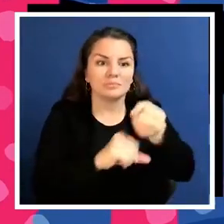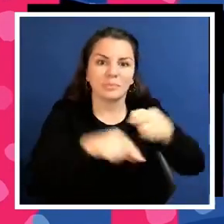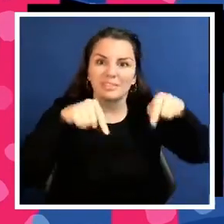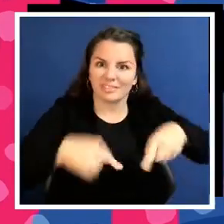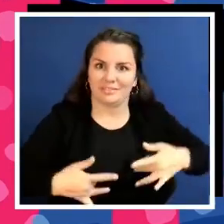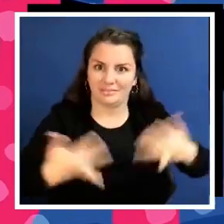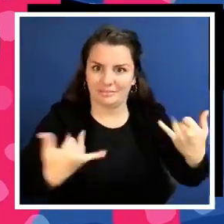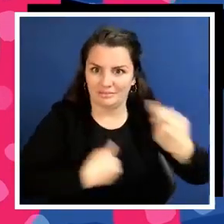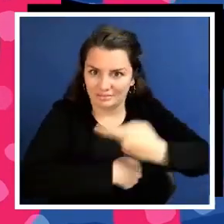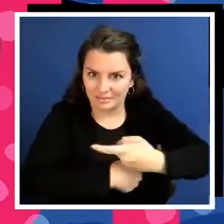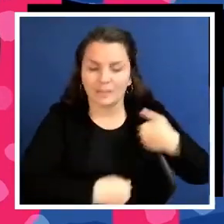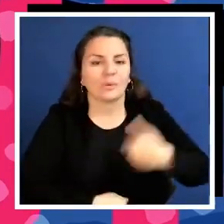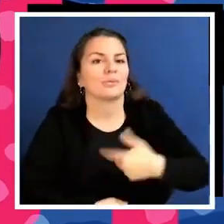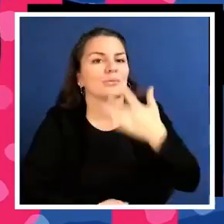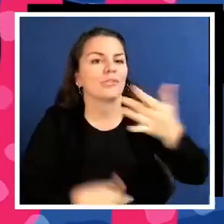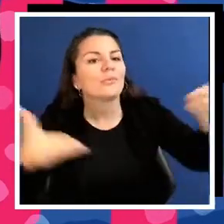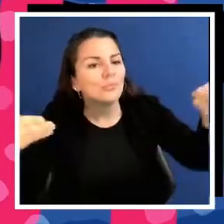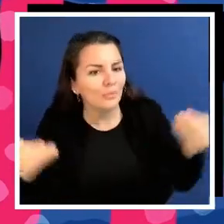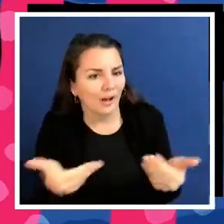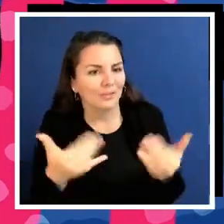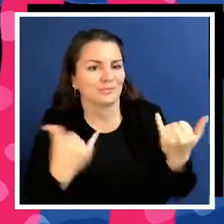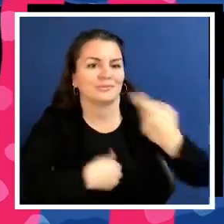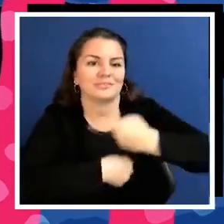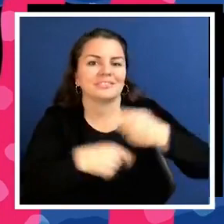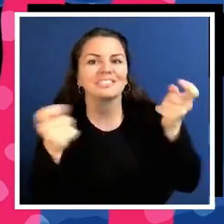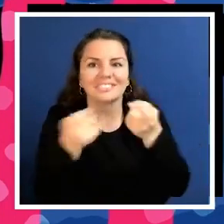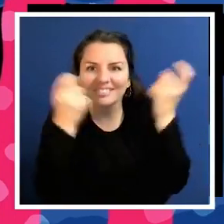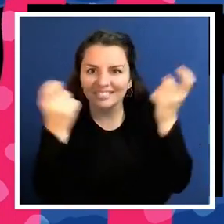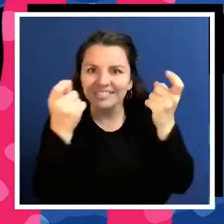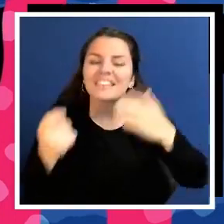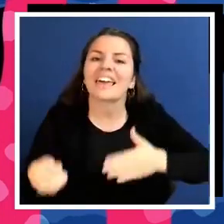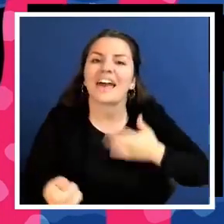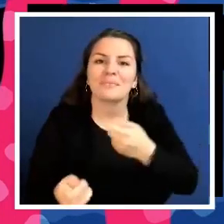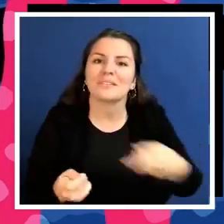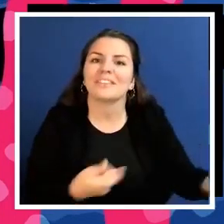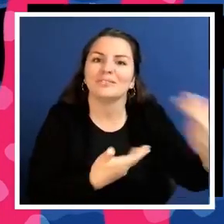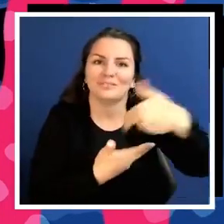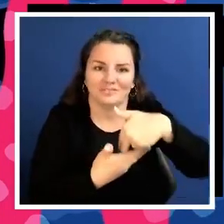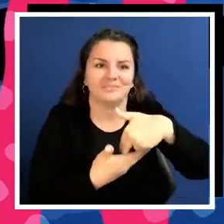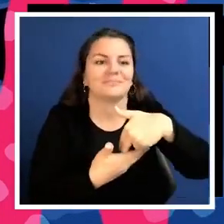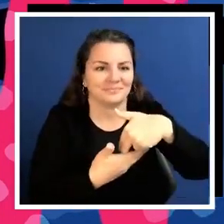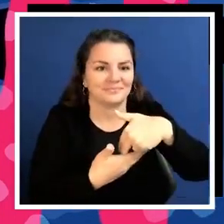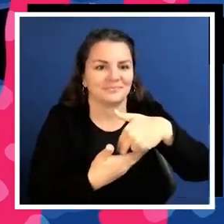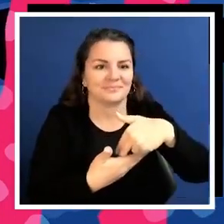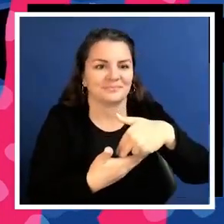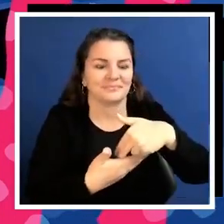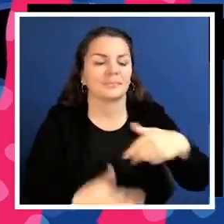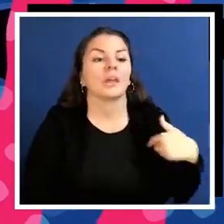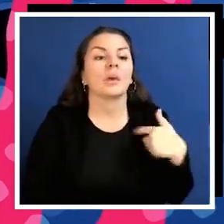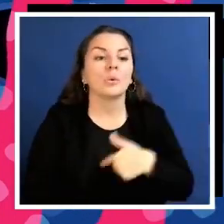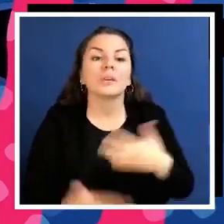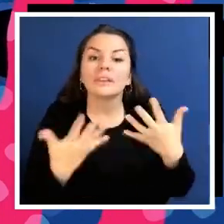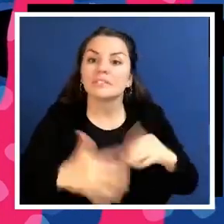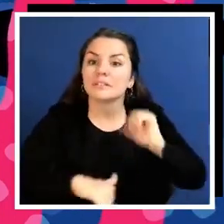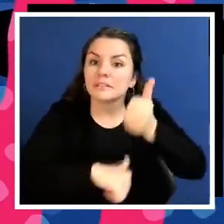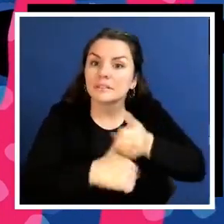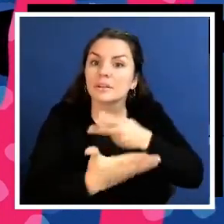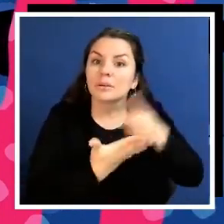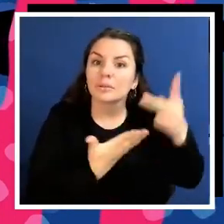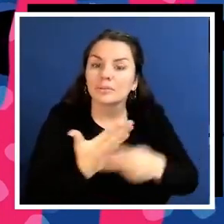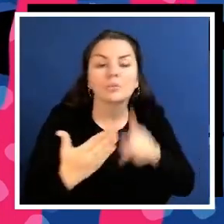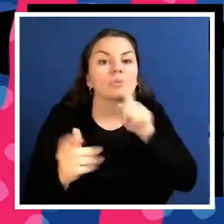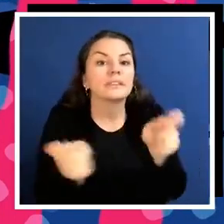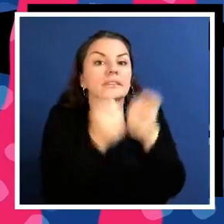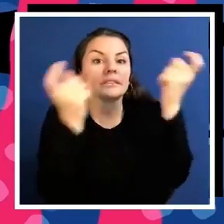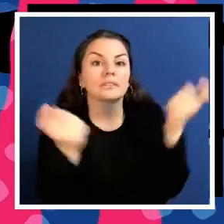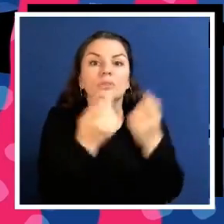ON BEHALF OF ECONOMIC SECURITY